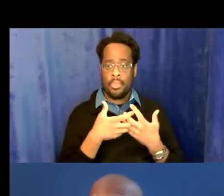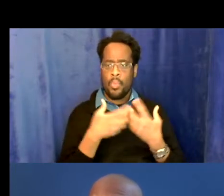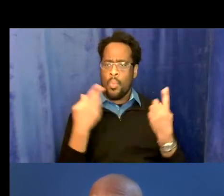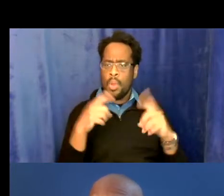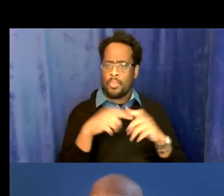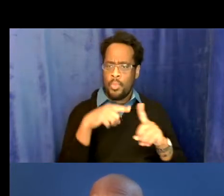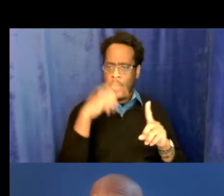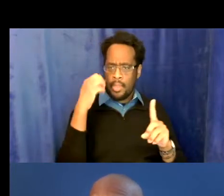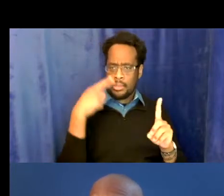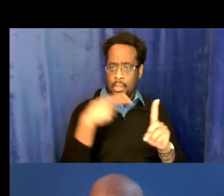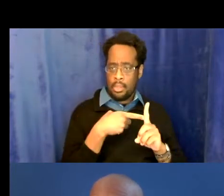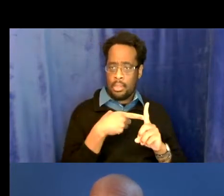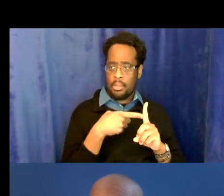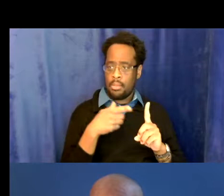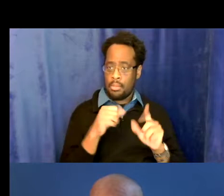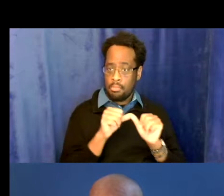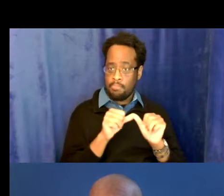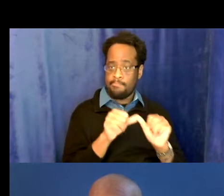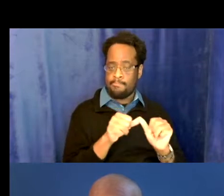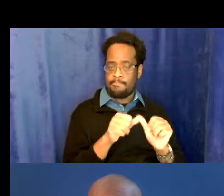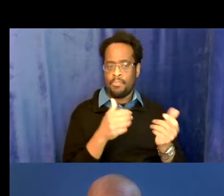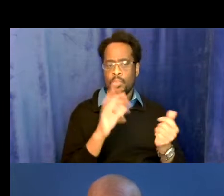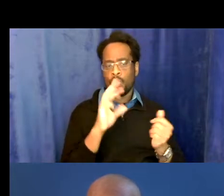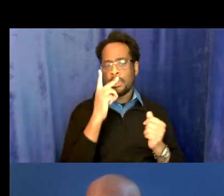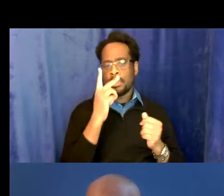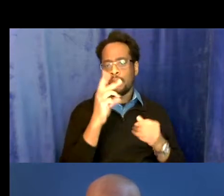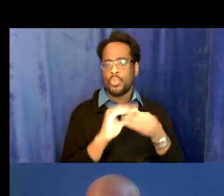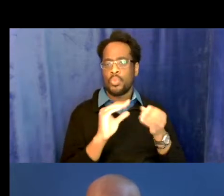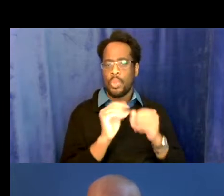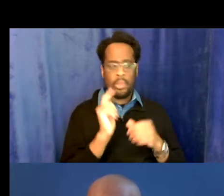continue segregation but what happened to the black deaf students during that time